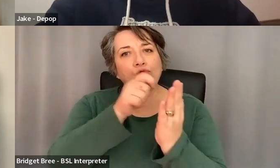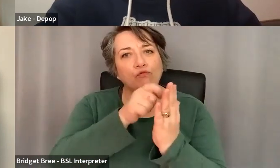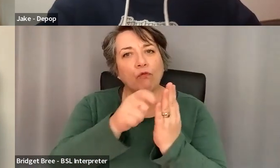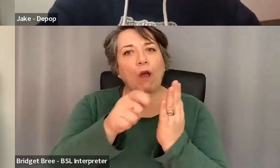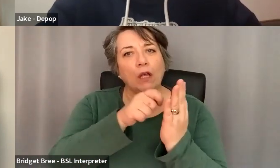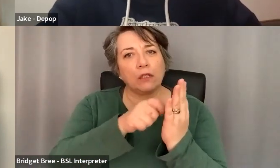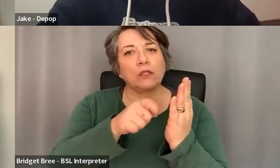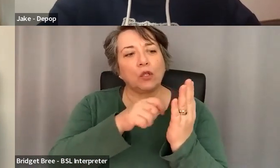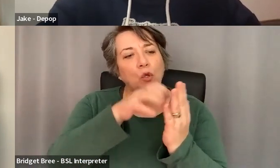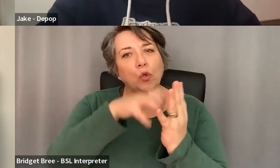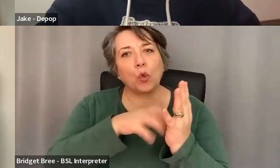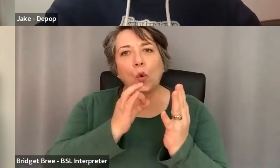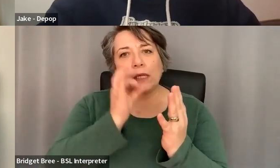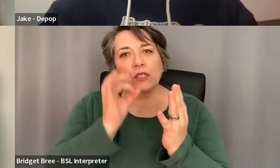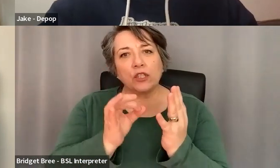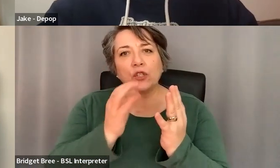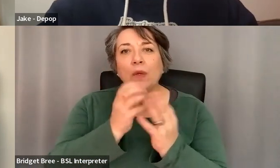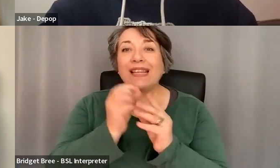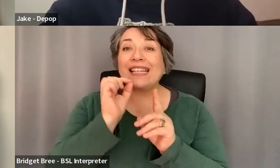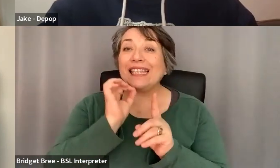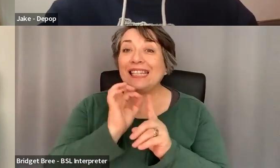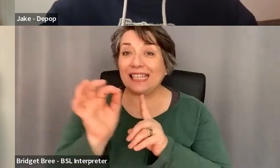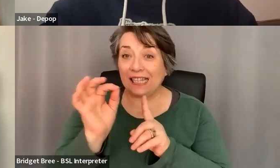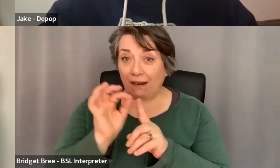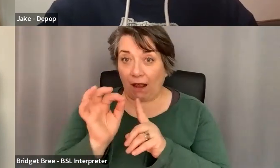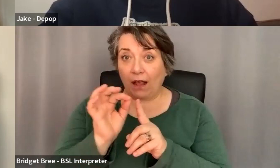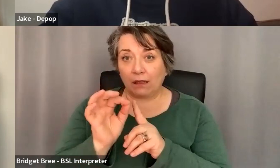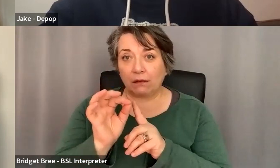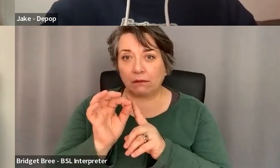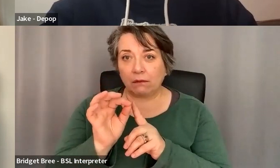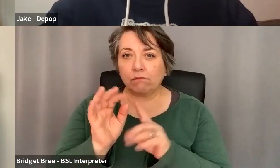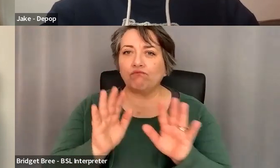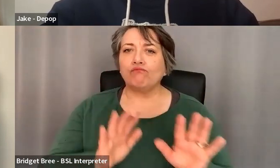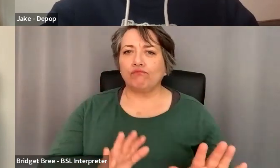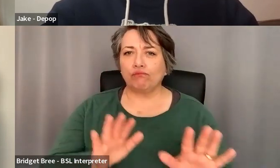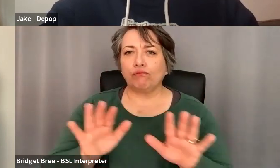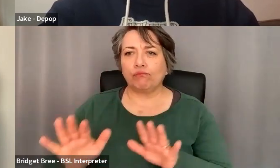In as much detail as you can. This really shows taking the time, and shows the interest in the role.